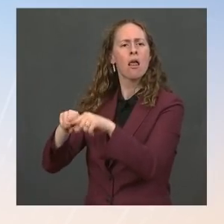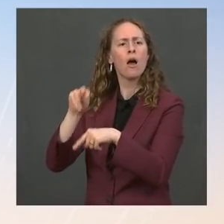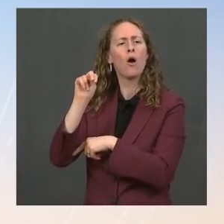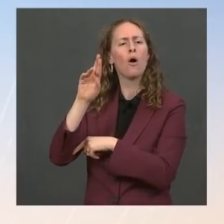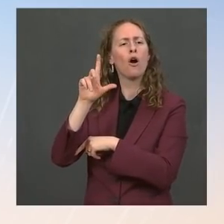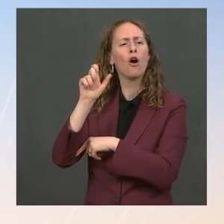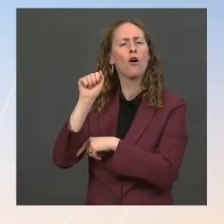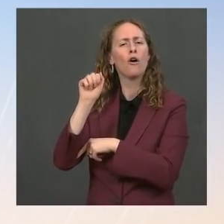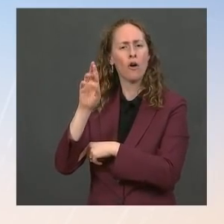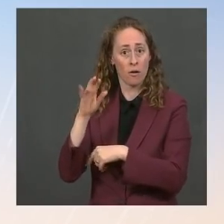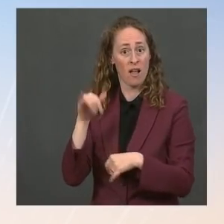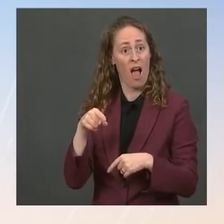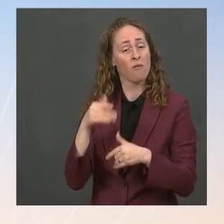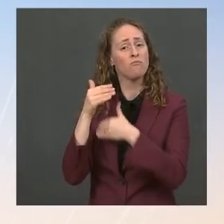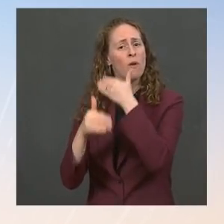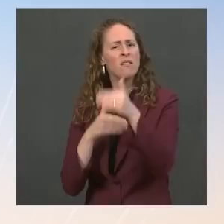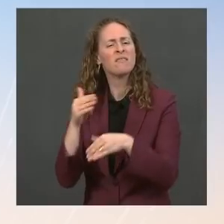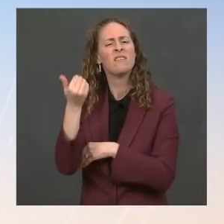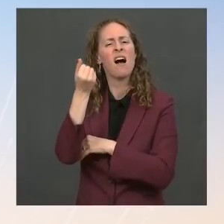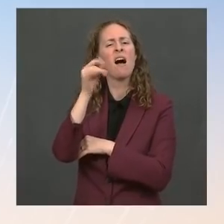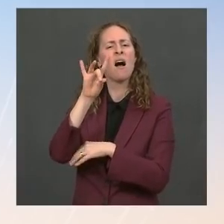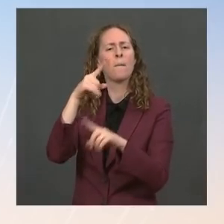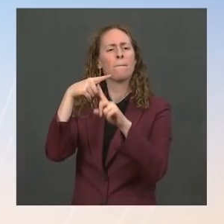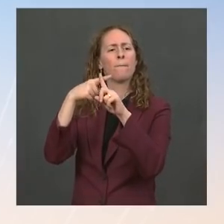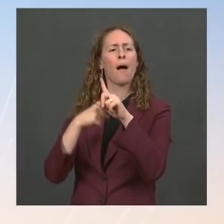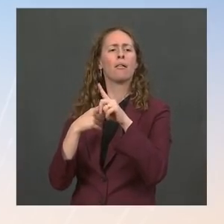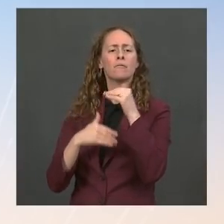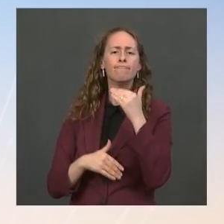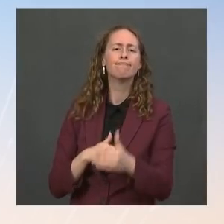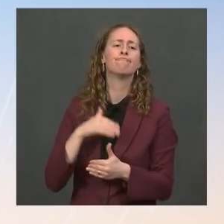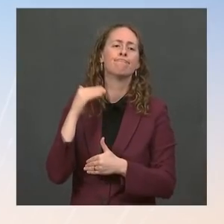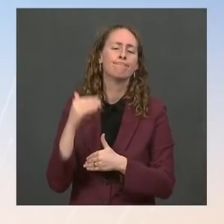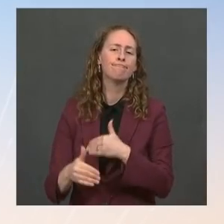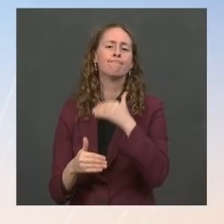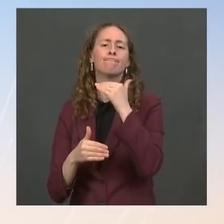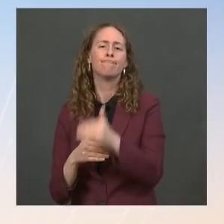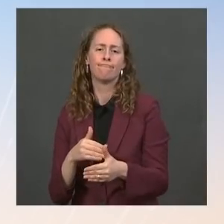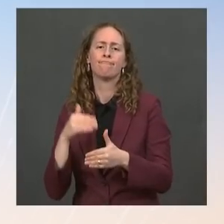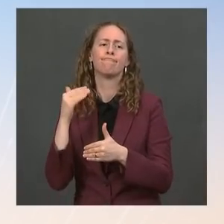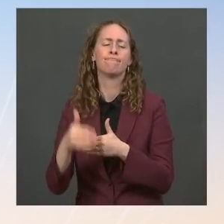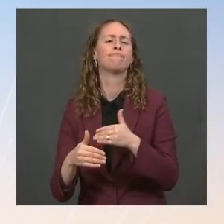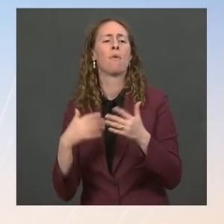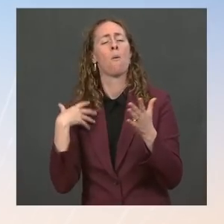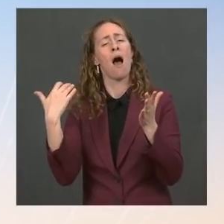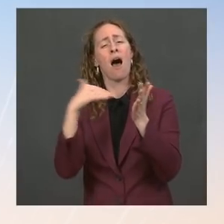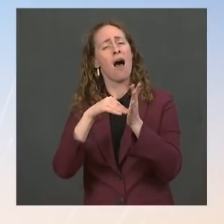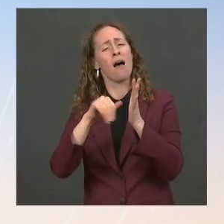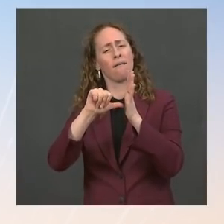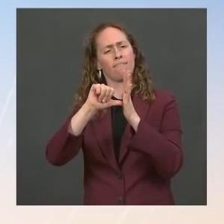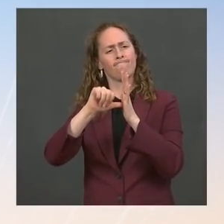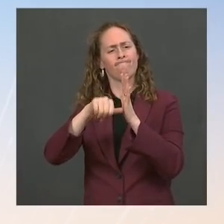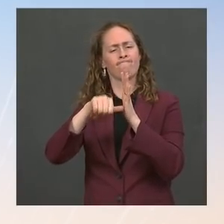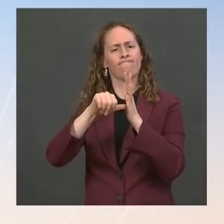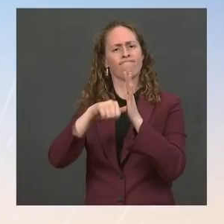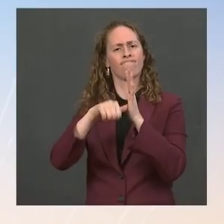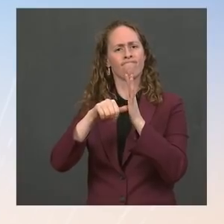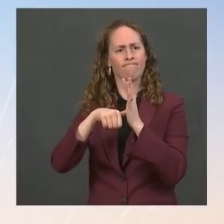that we are undergoing on the implementation of this. But again, this was a decision made working with a country